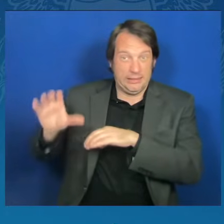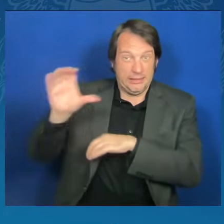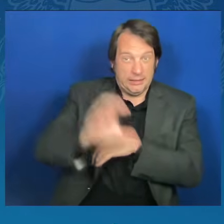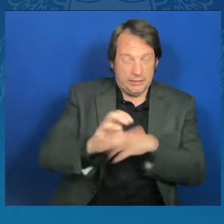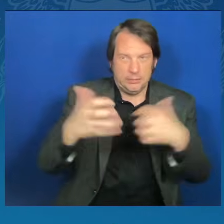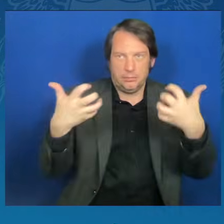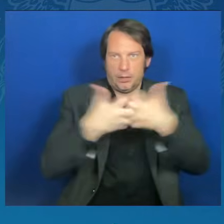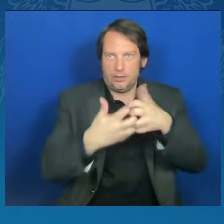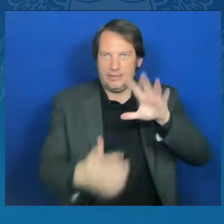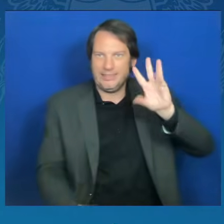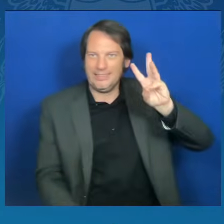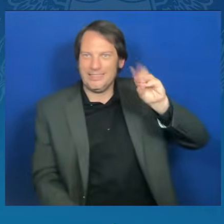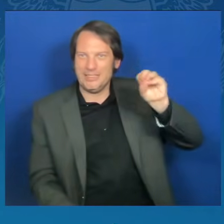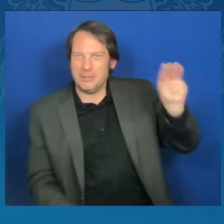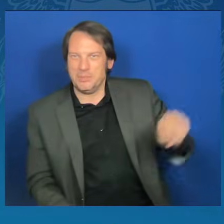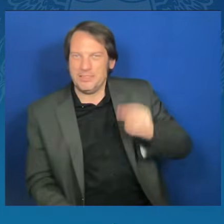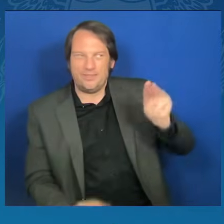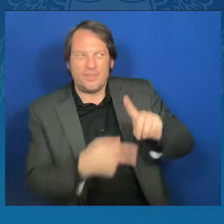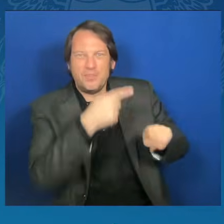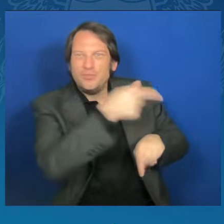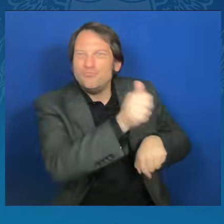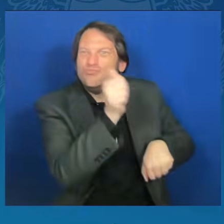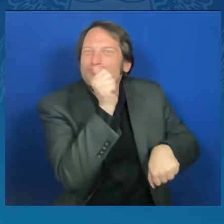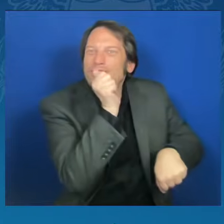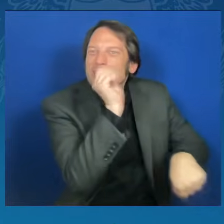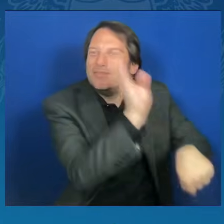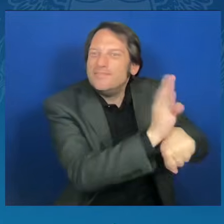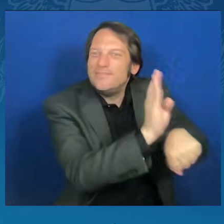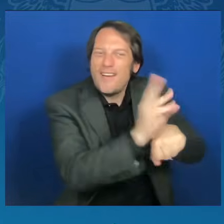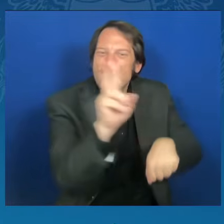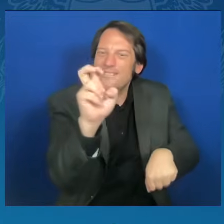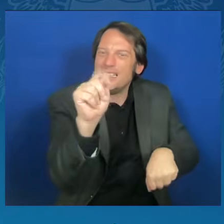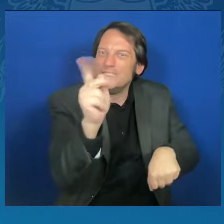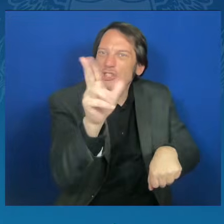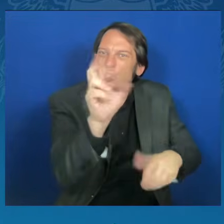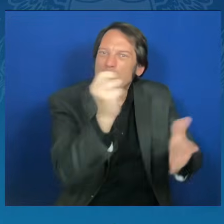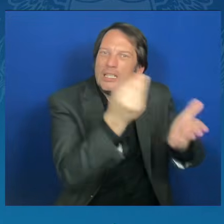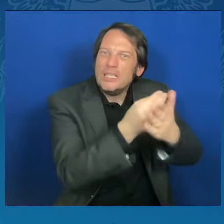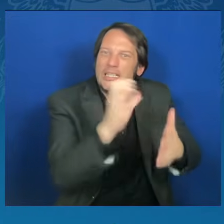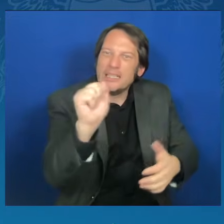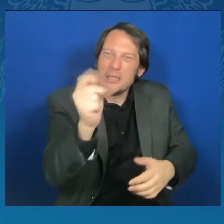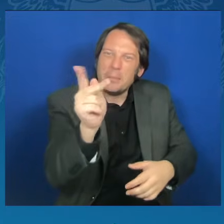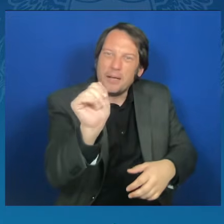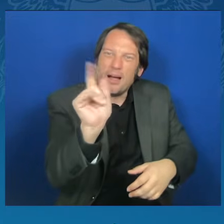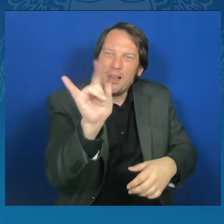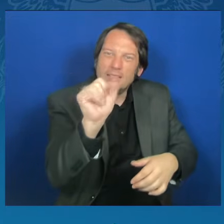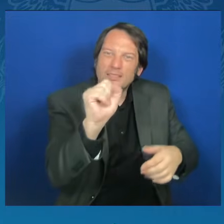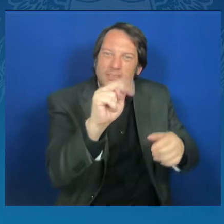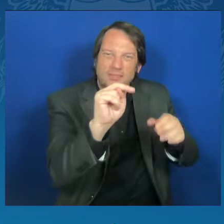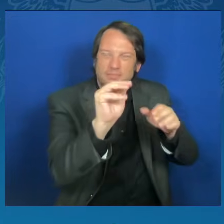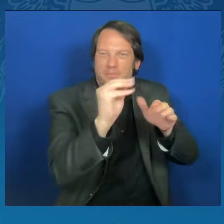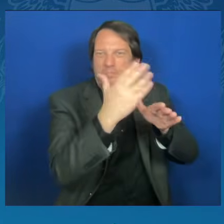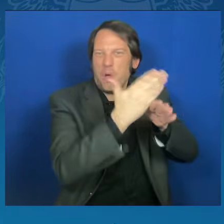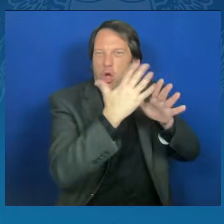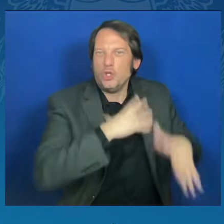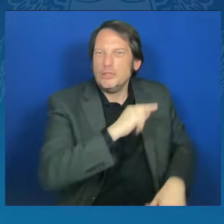some of whom, again, are here today. And separately, many here may know, the President and I, from the beginning of our administration,